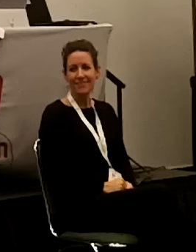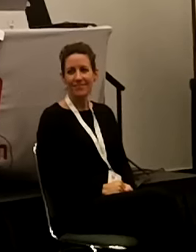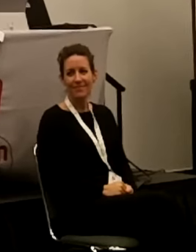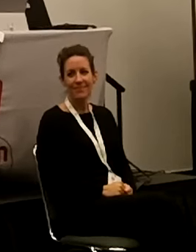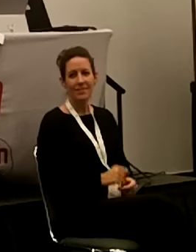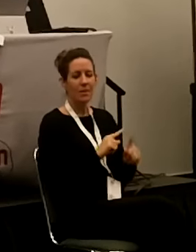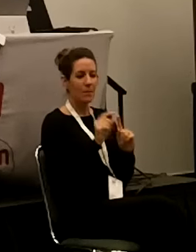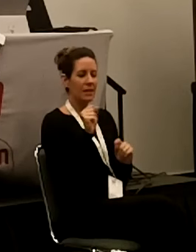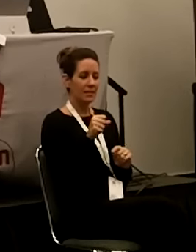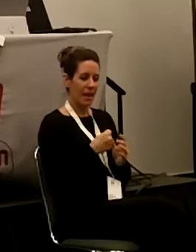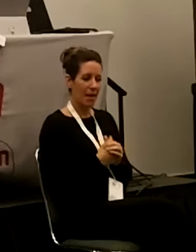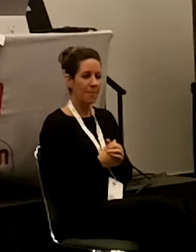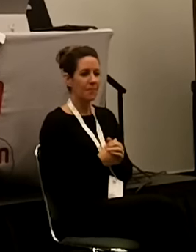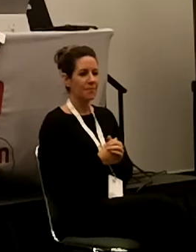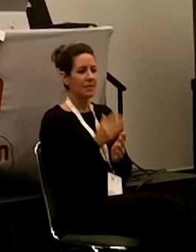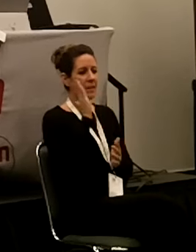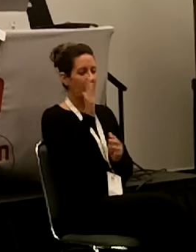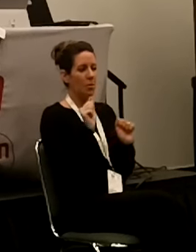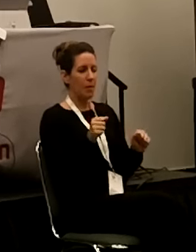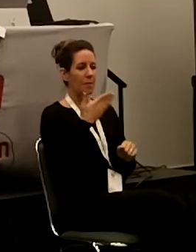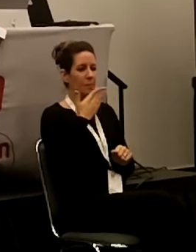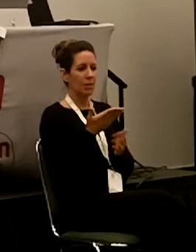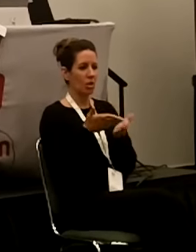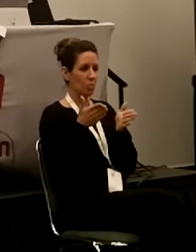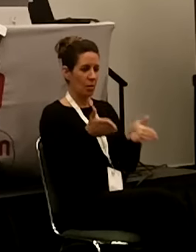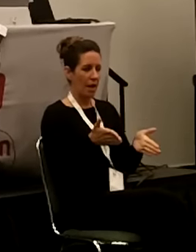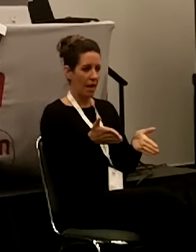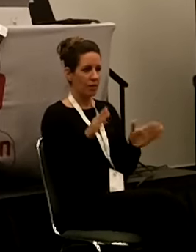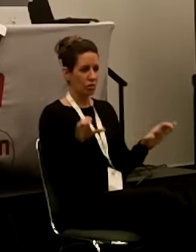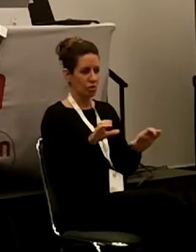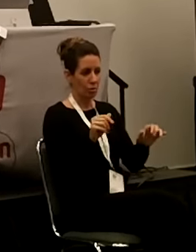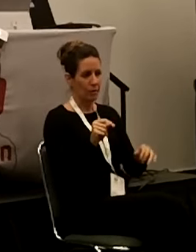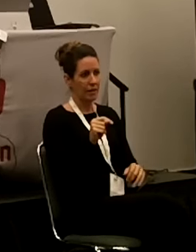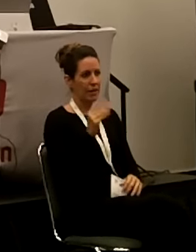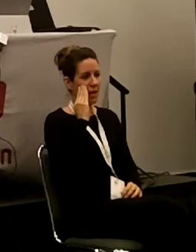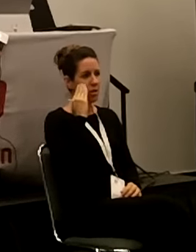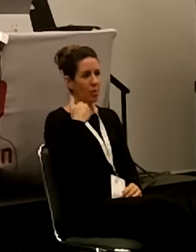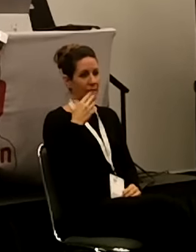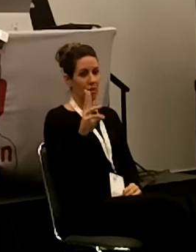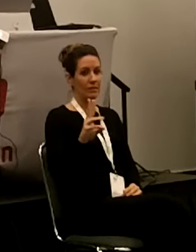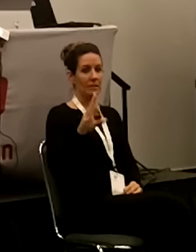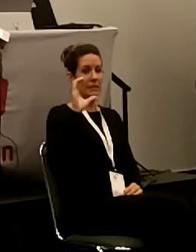But yeah, that would probably be a good way to go. I know that if there was 600 different videos